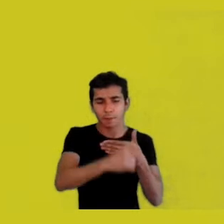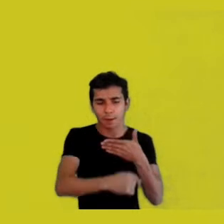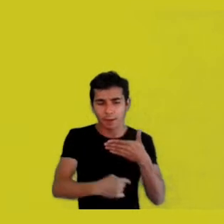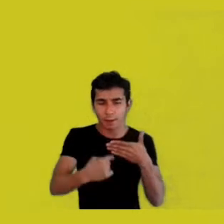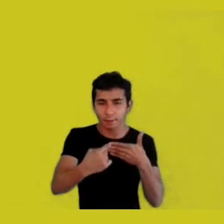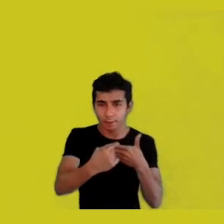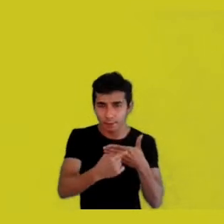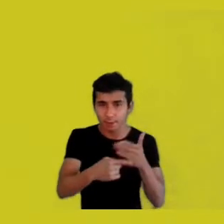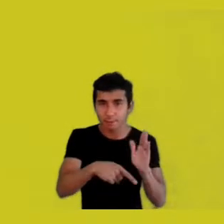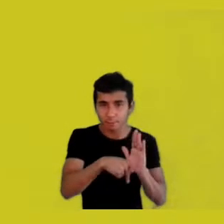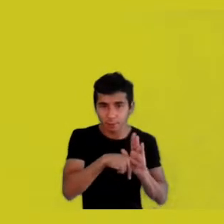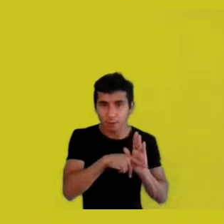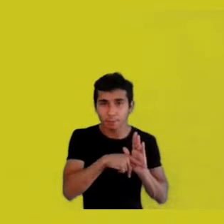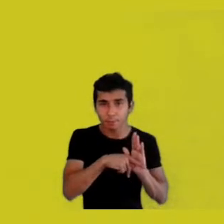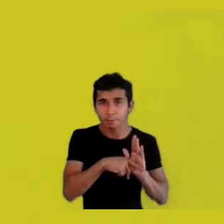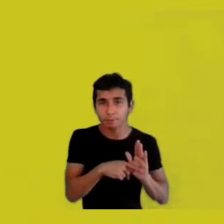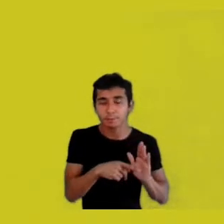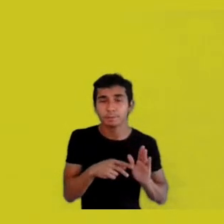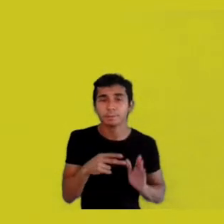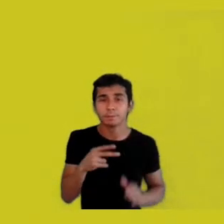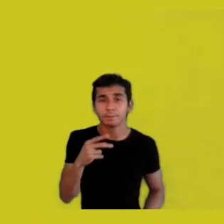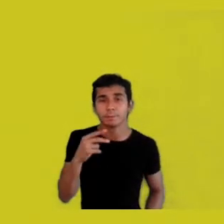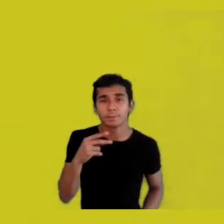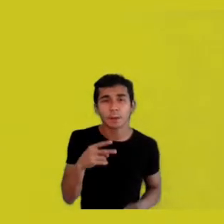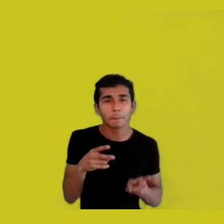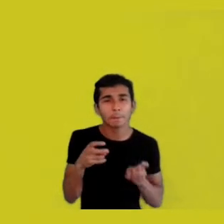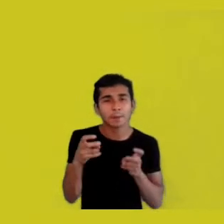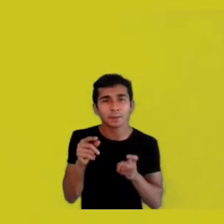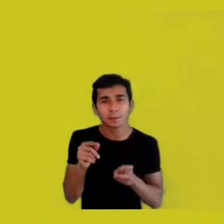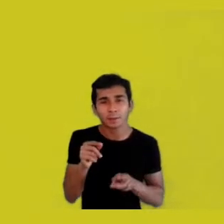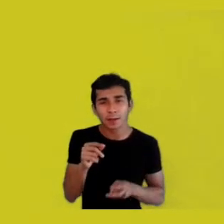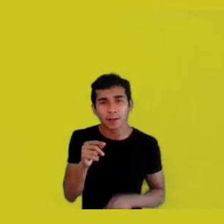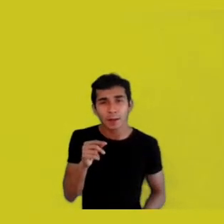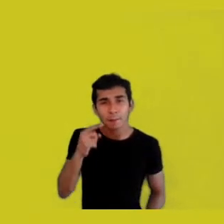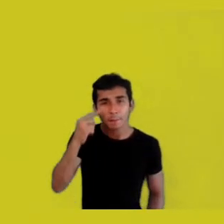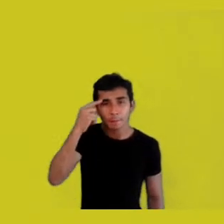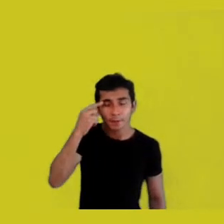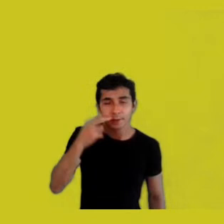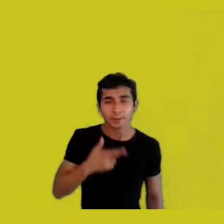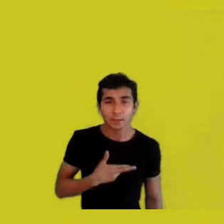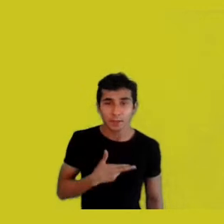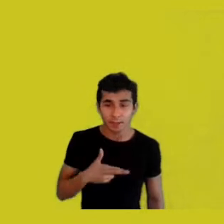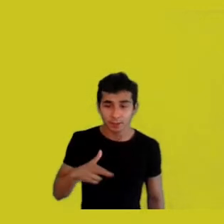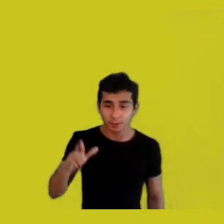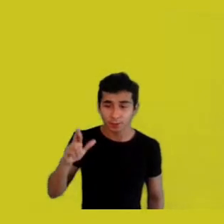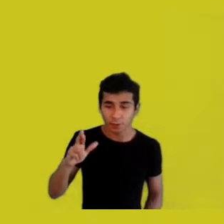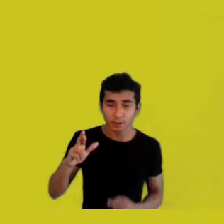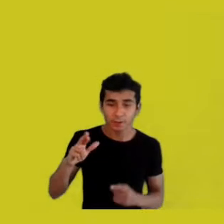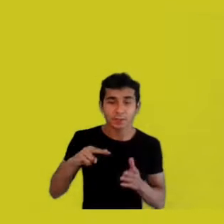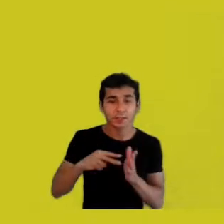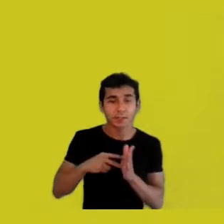is what I notice here: religion as an idea of reconnection with something